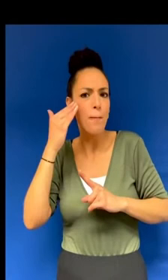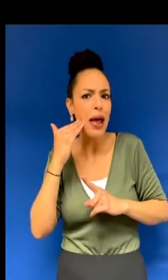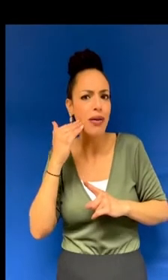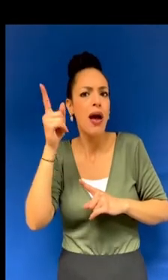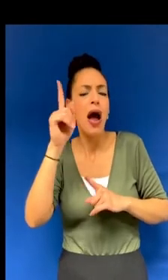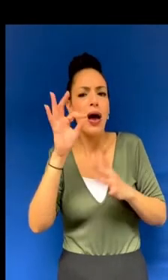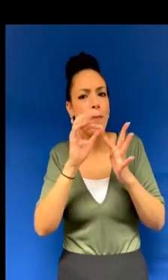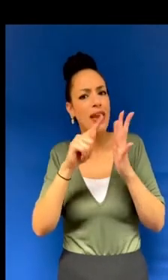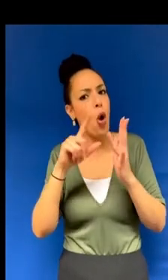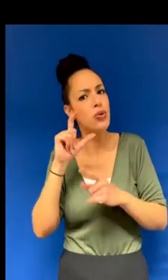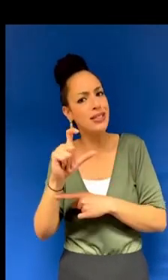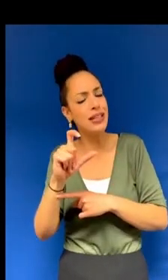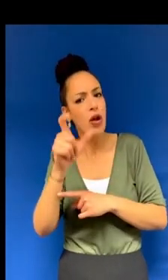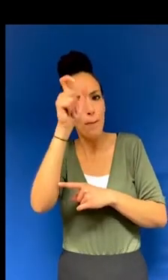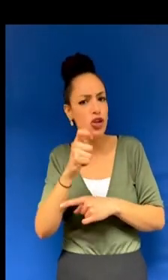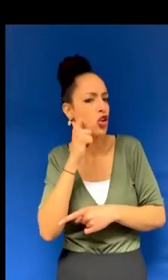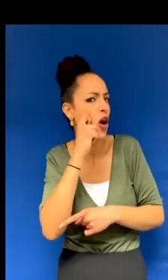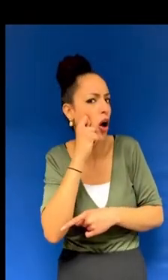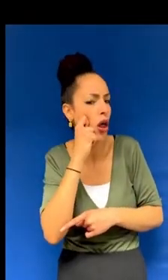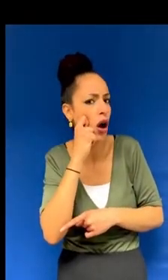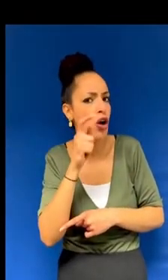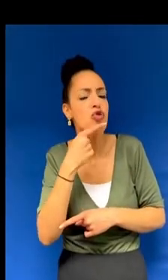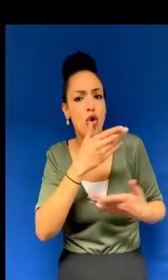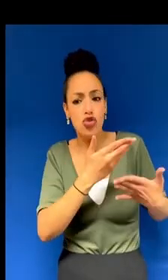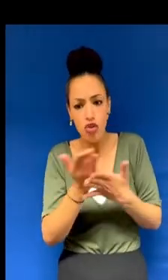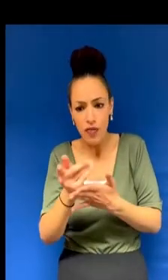or if we look at the care systems, the young people, the children that are in there,